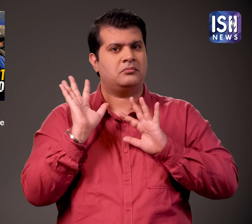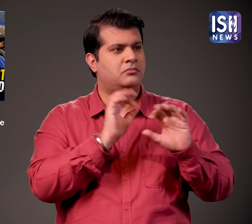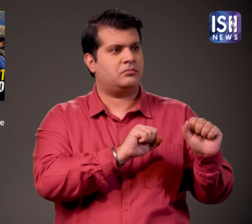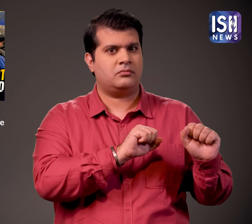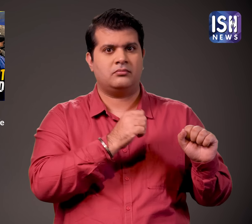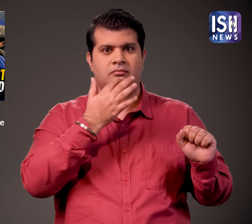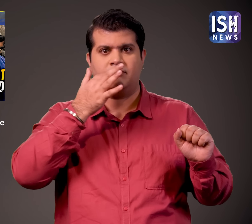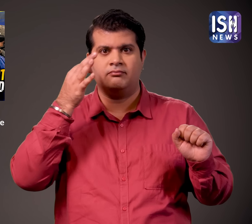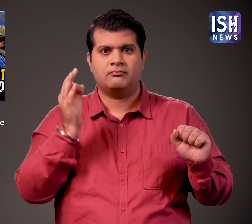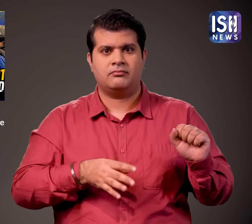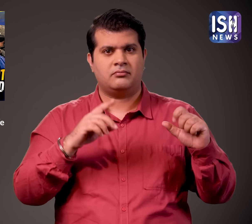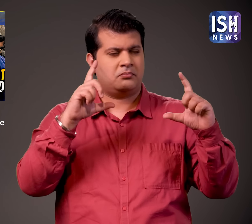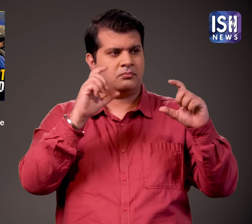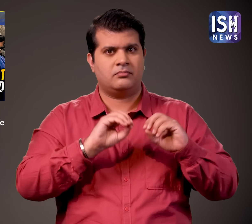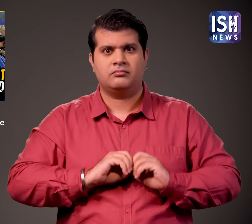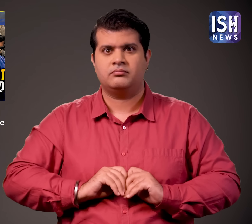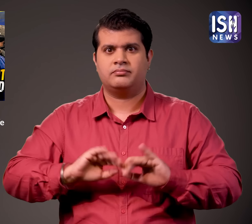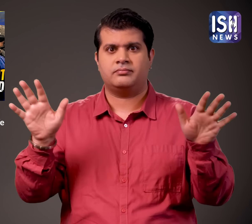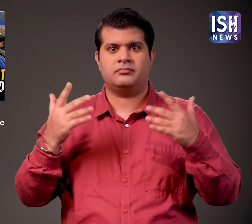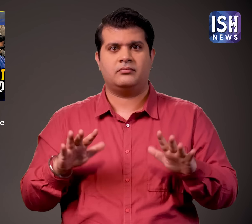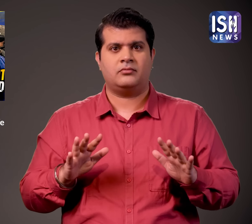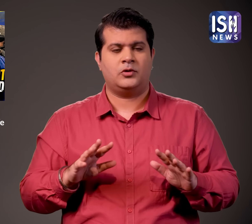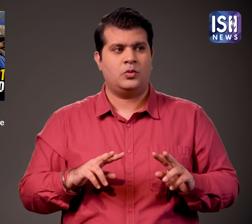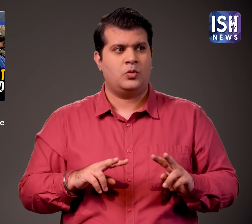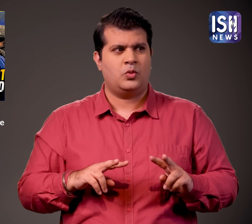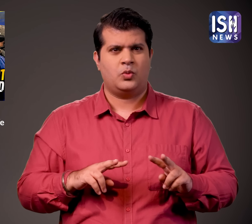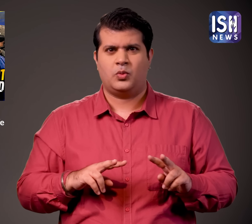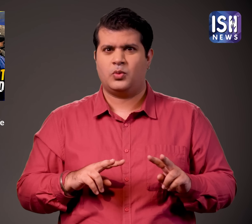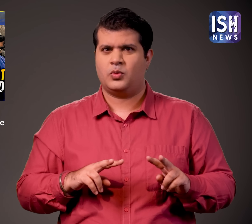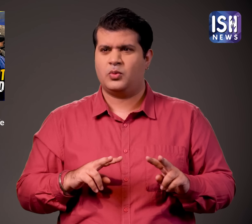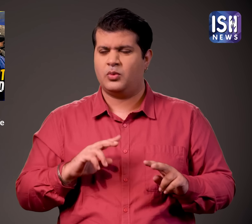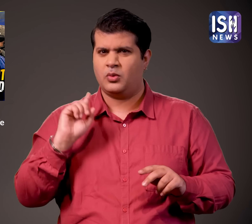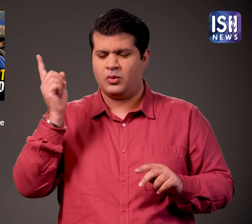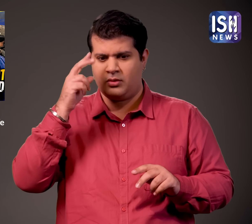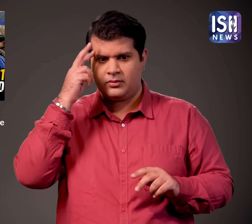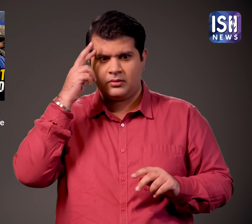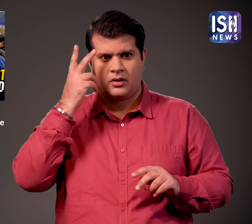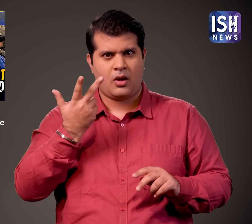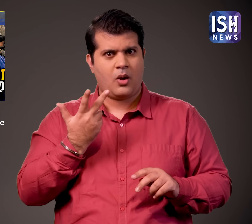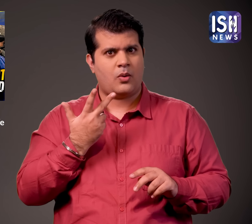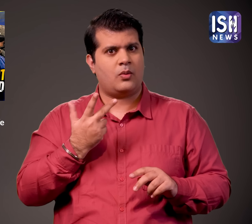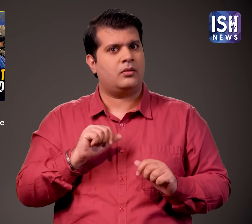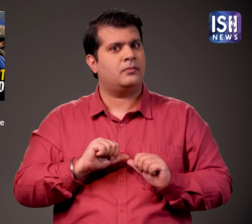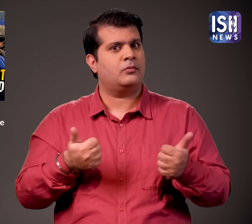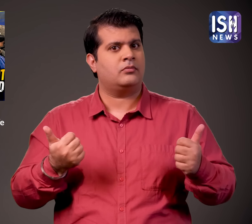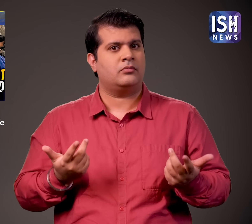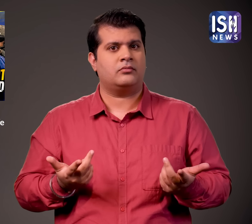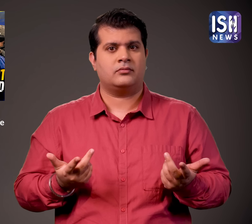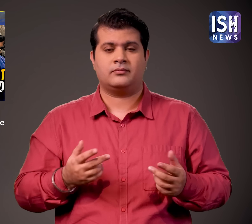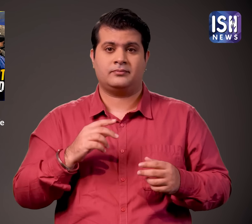The photo of his capture went viral. It shocked everyone how this could happen.